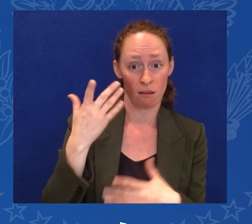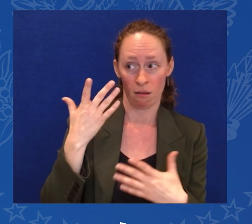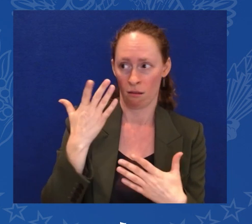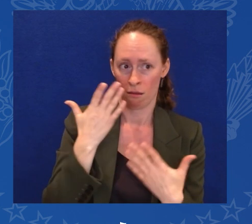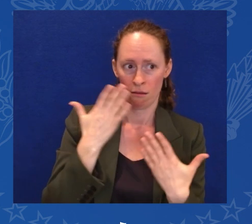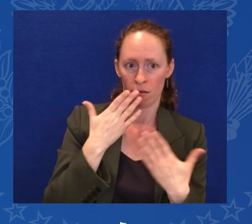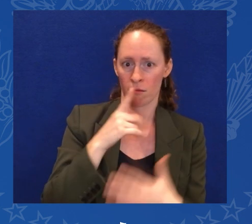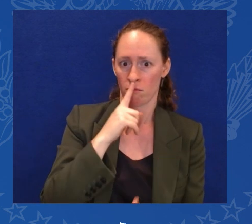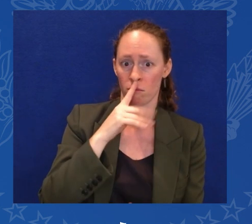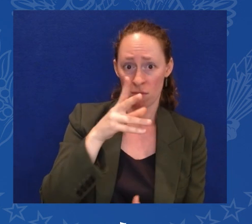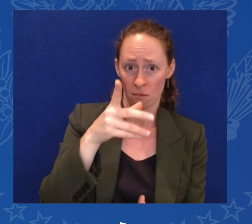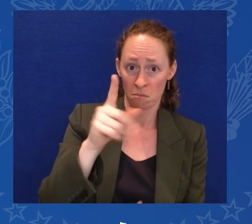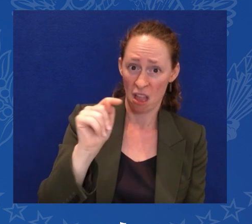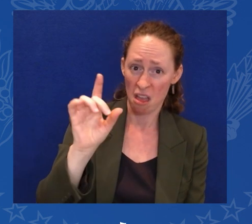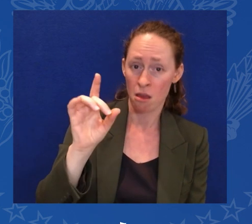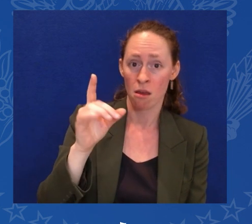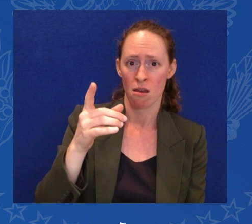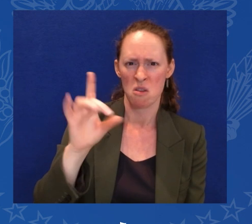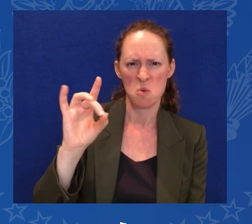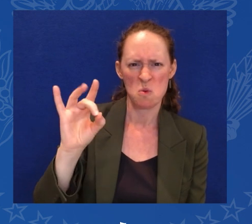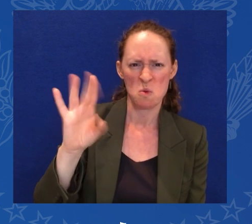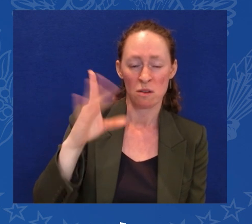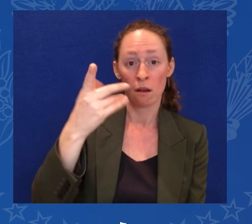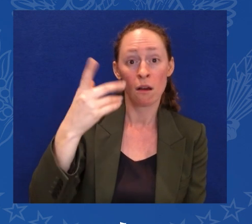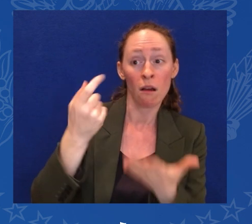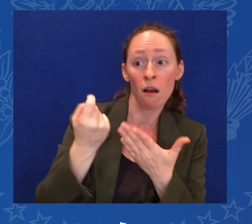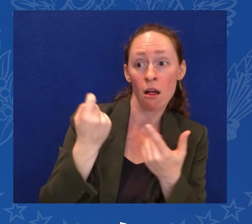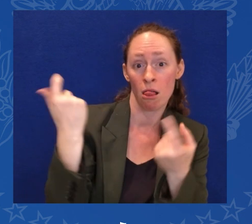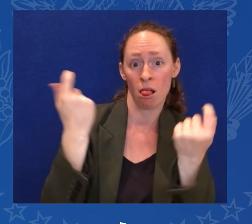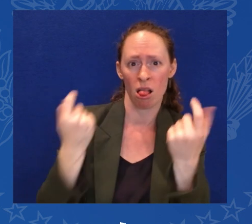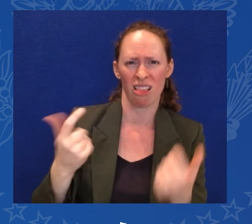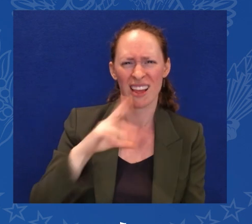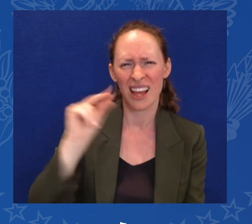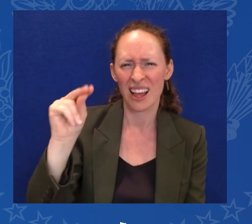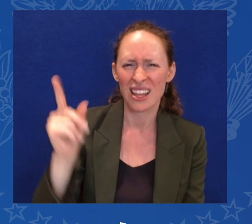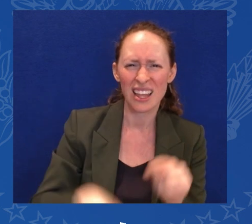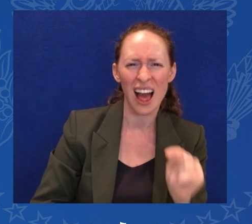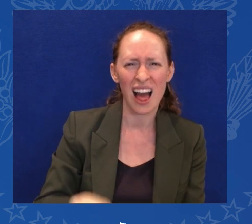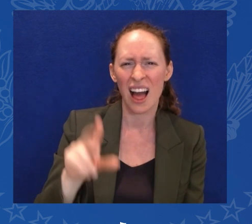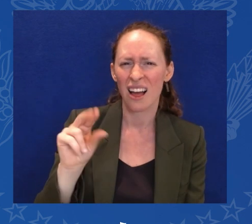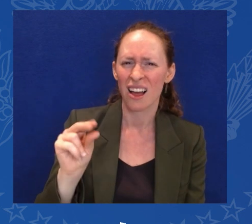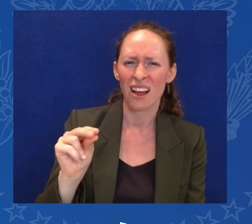We have to learn what we should know. We should know about our country. We should know everything: